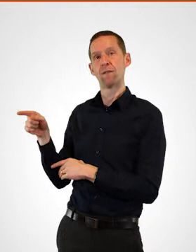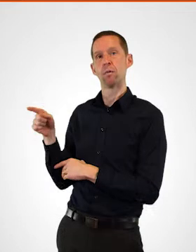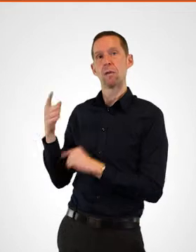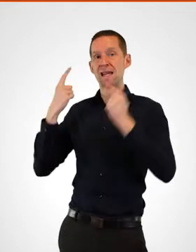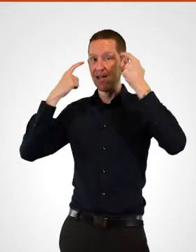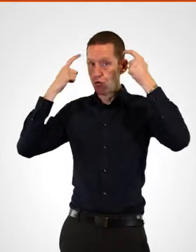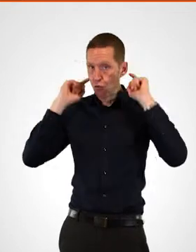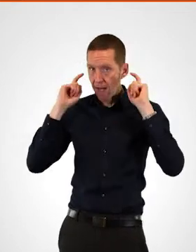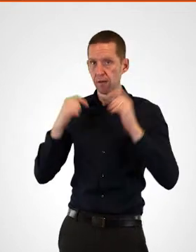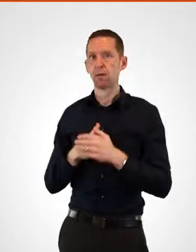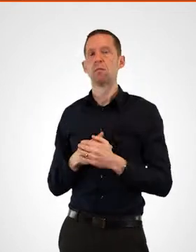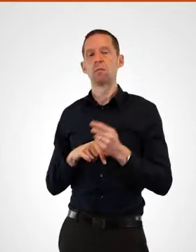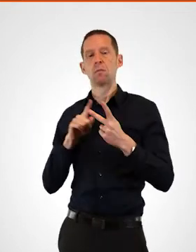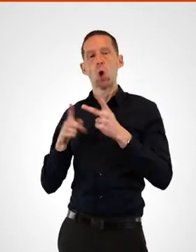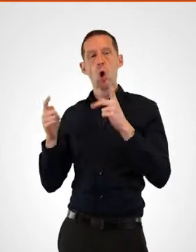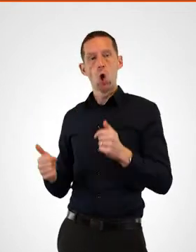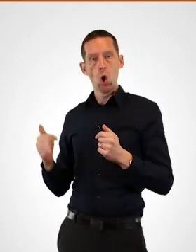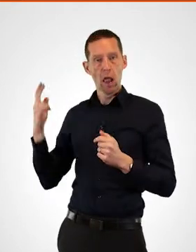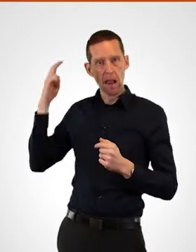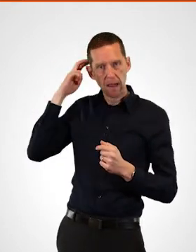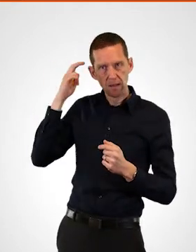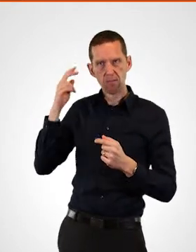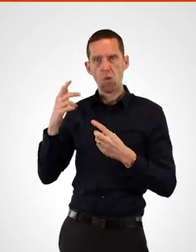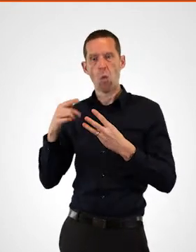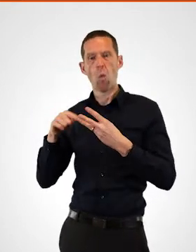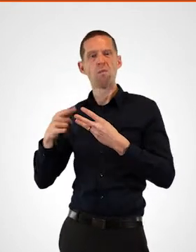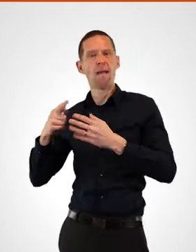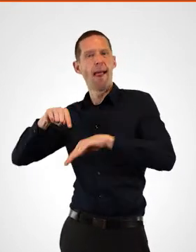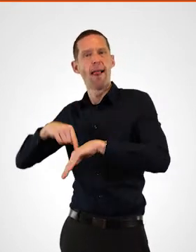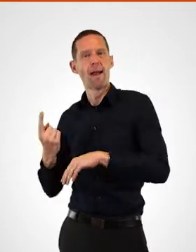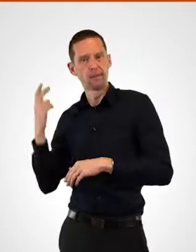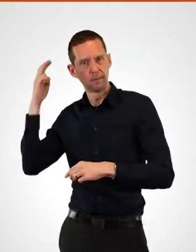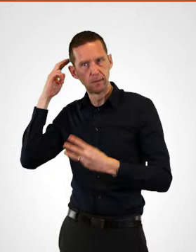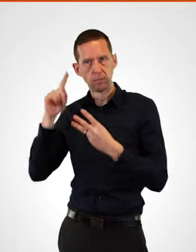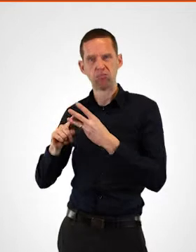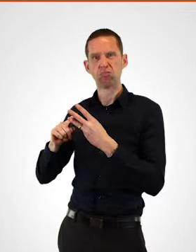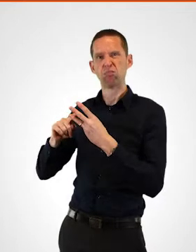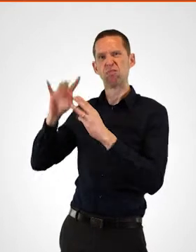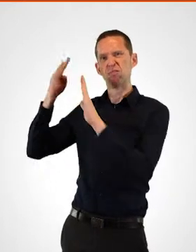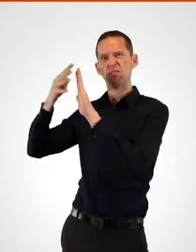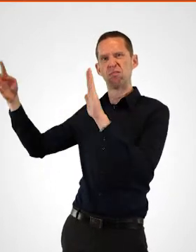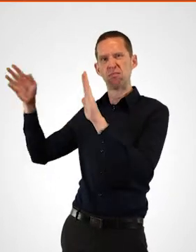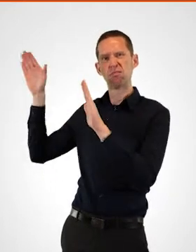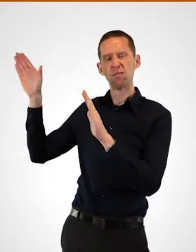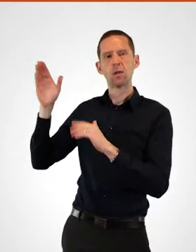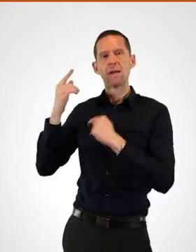with children who'd had either an early implant or a late implant. You can see there information about who how old they were,